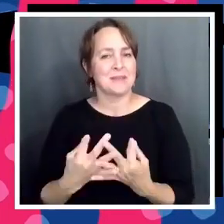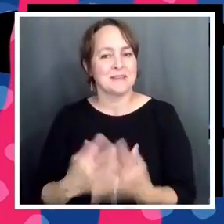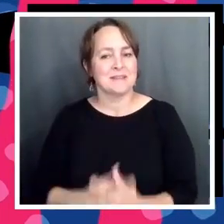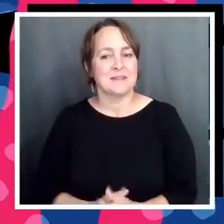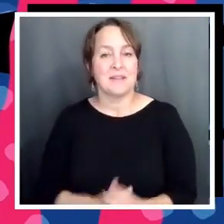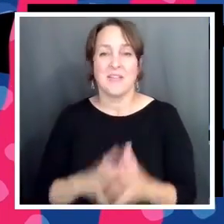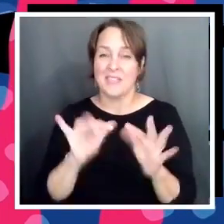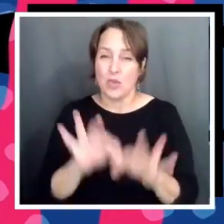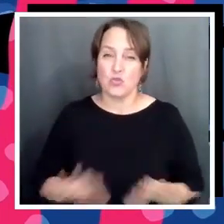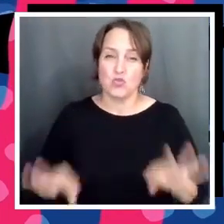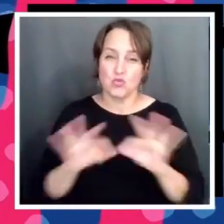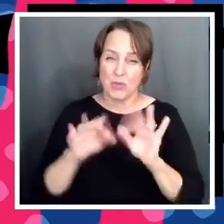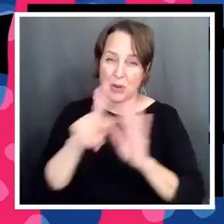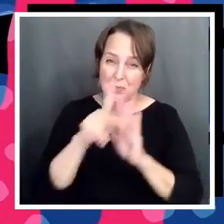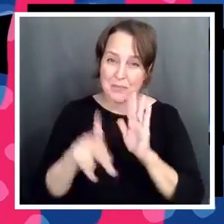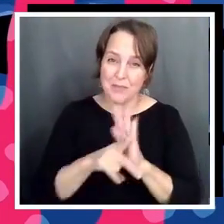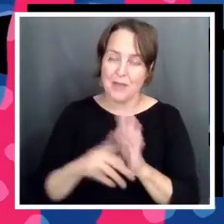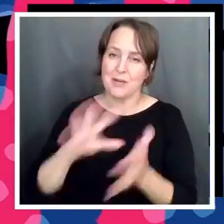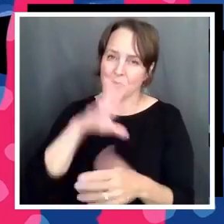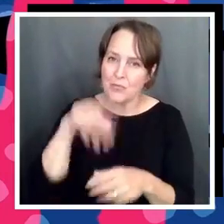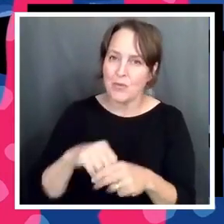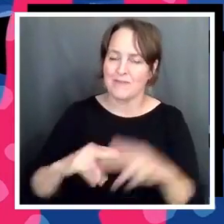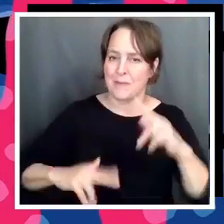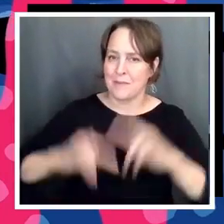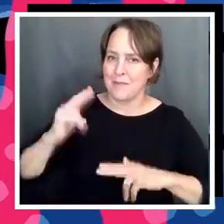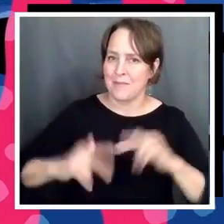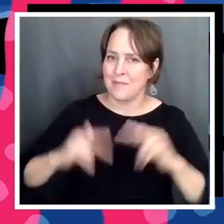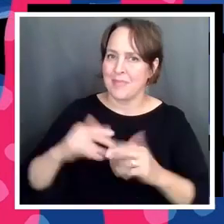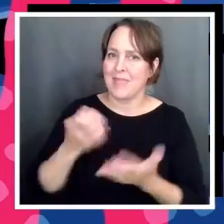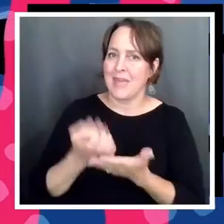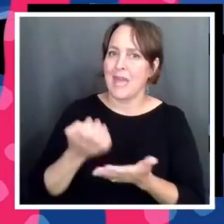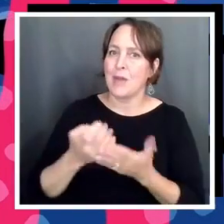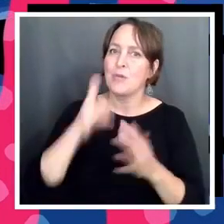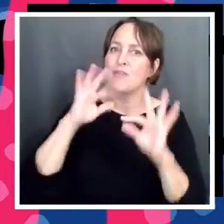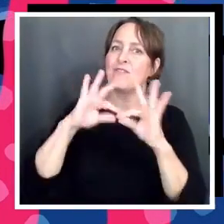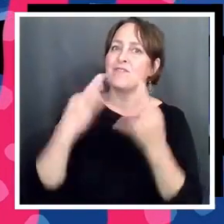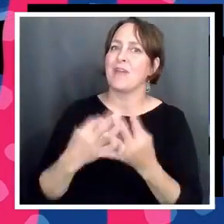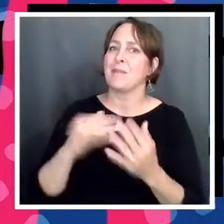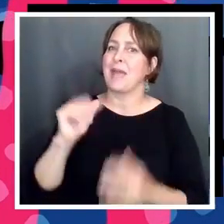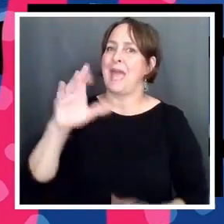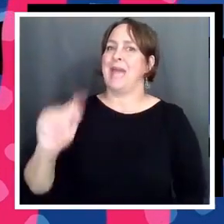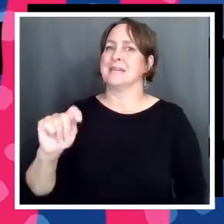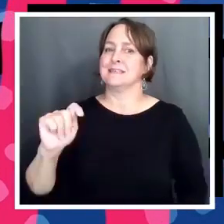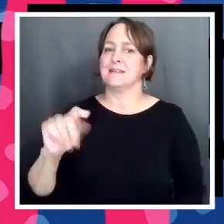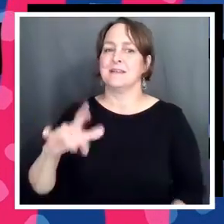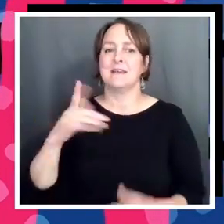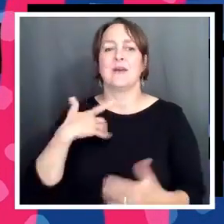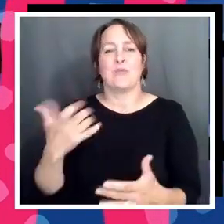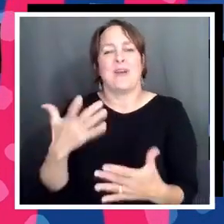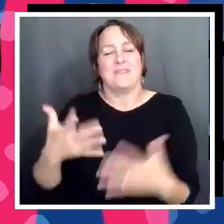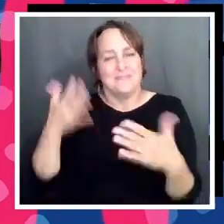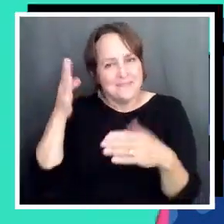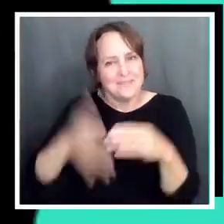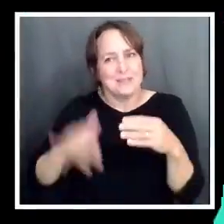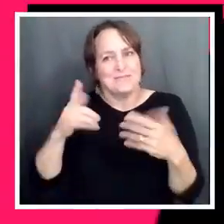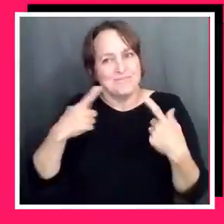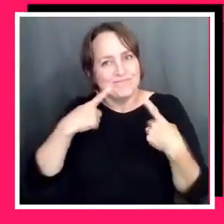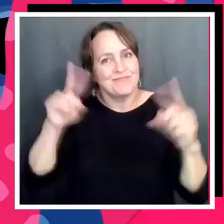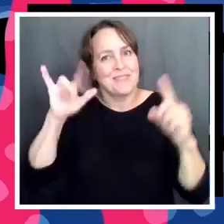AND WILL HELP US REBUILD THE MIDDLE CLASS.